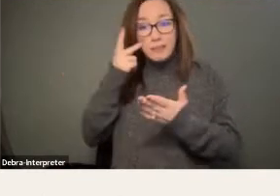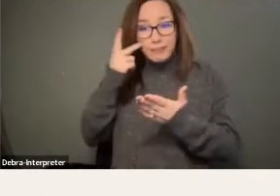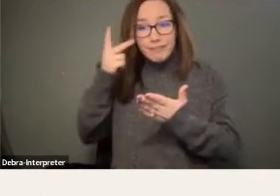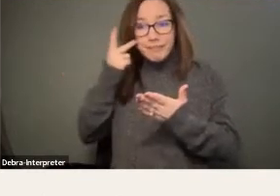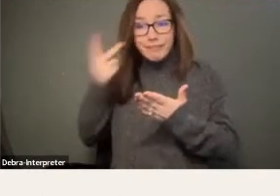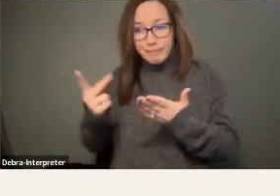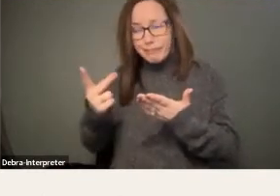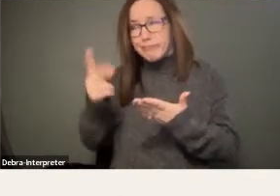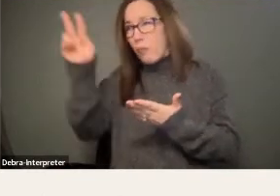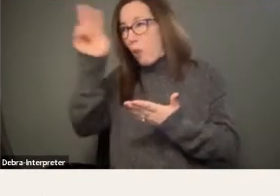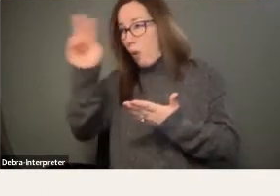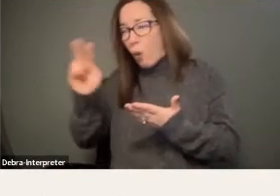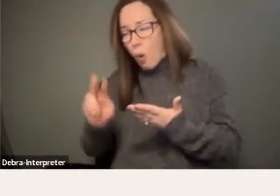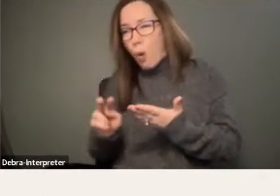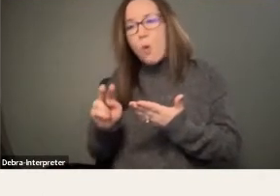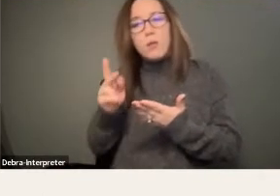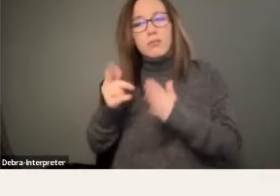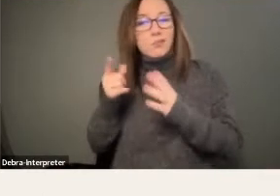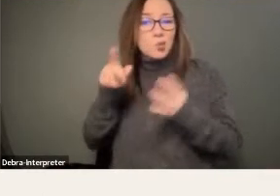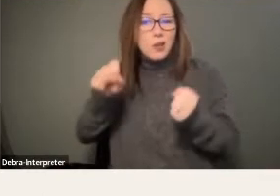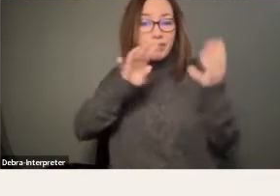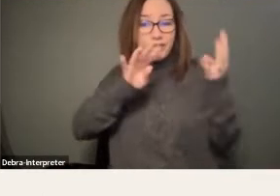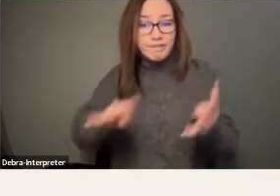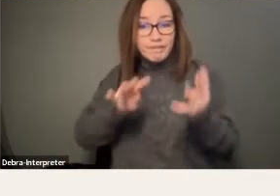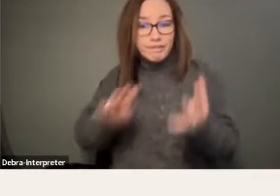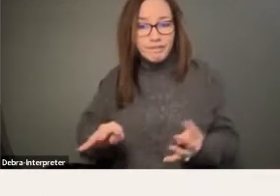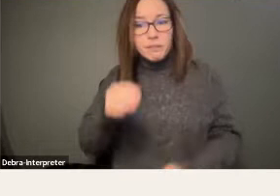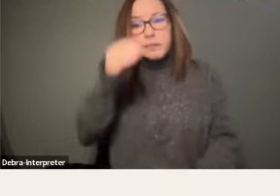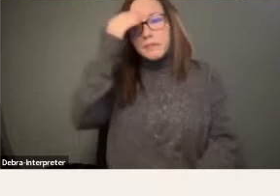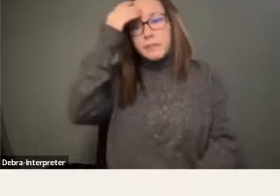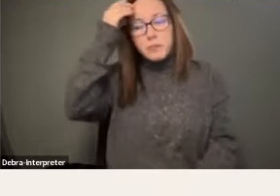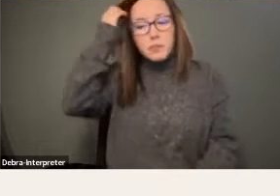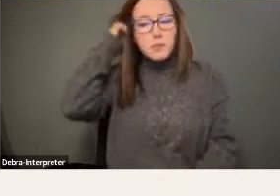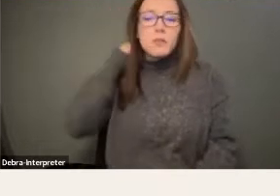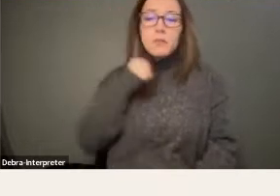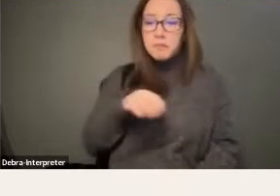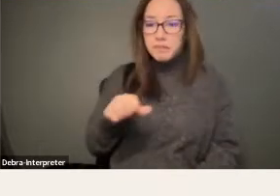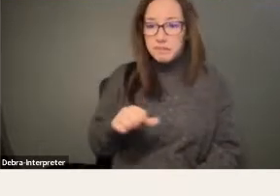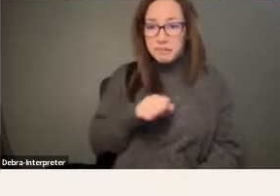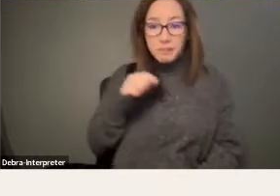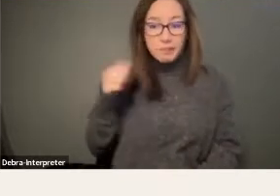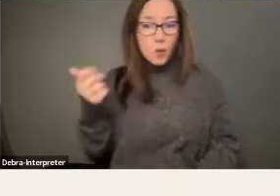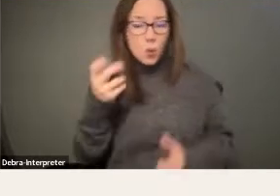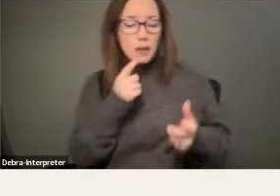range of datasets you may consider discovering and